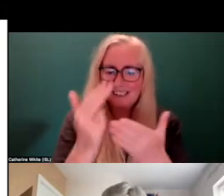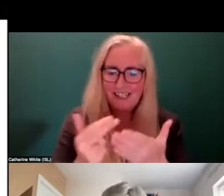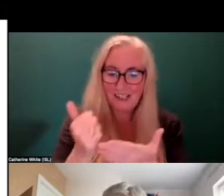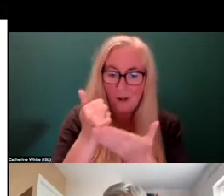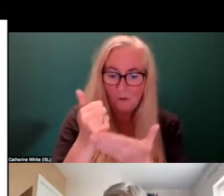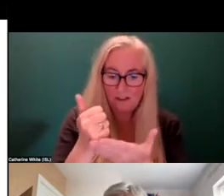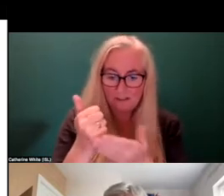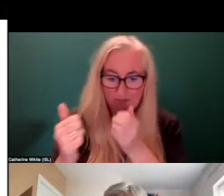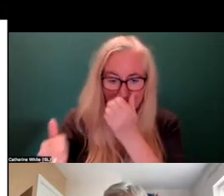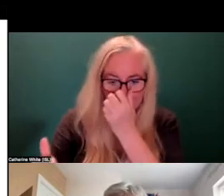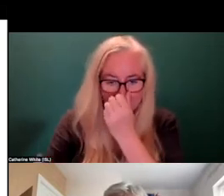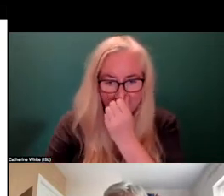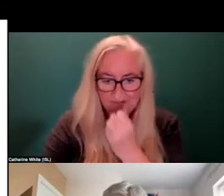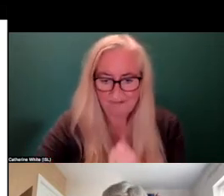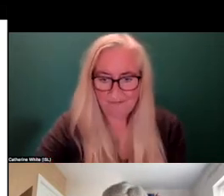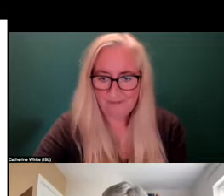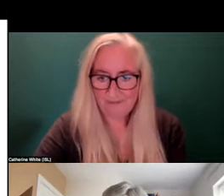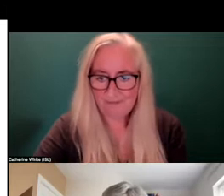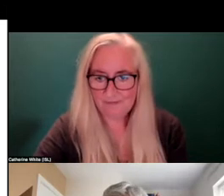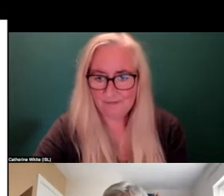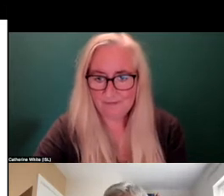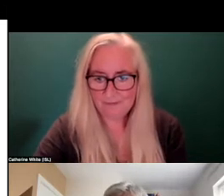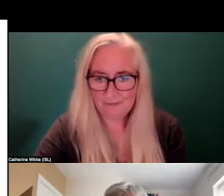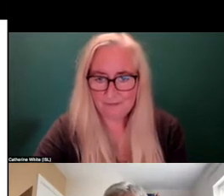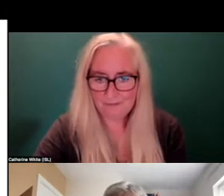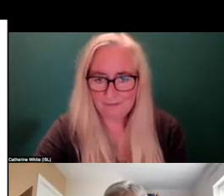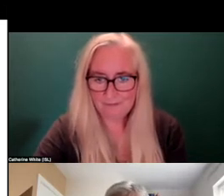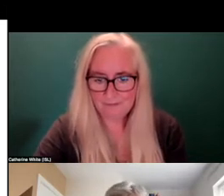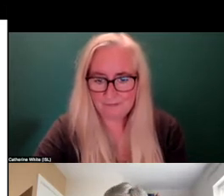And really delighted that the RIAI and the Centre for Excellence in Universal